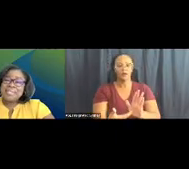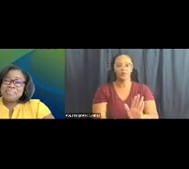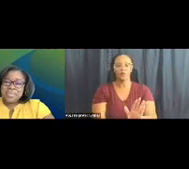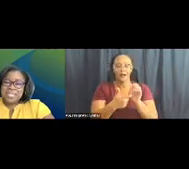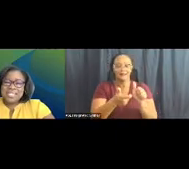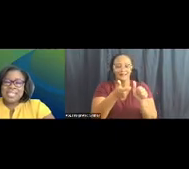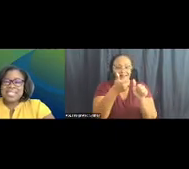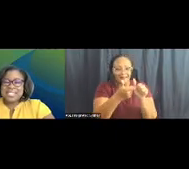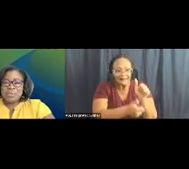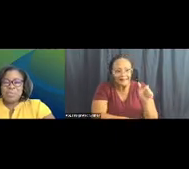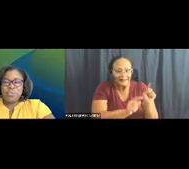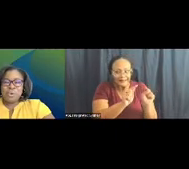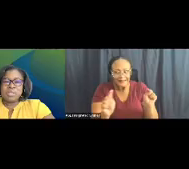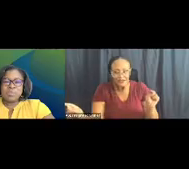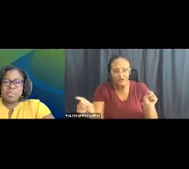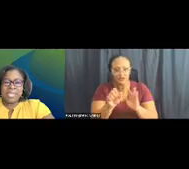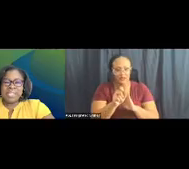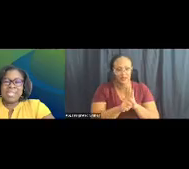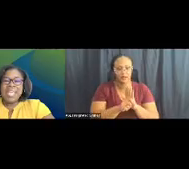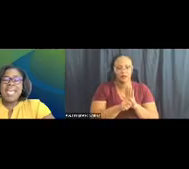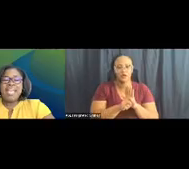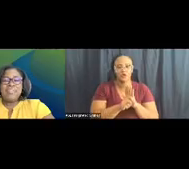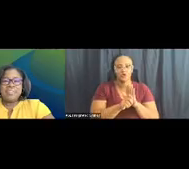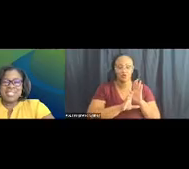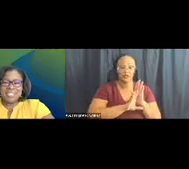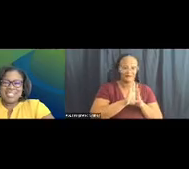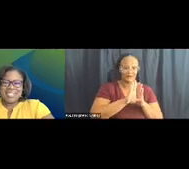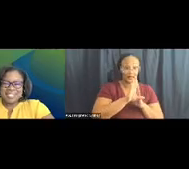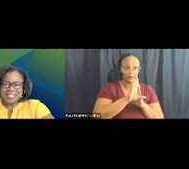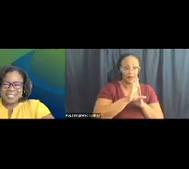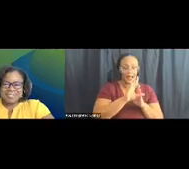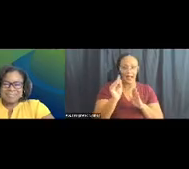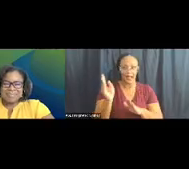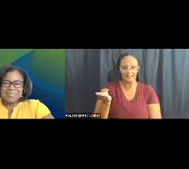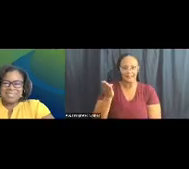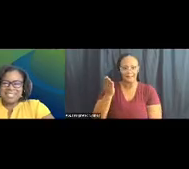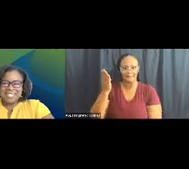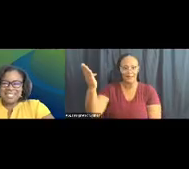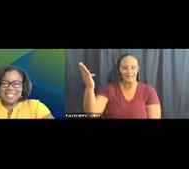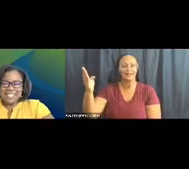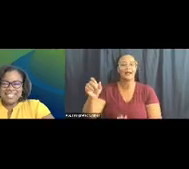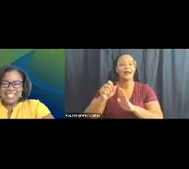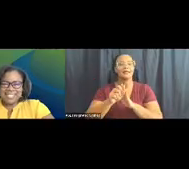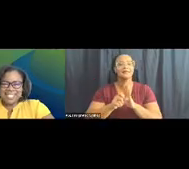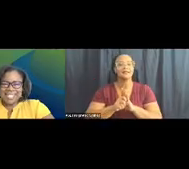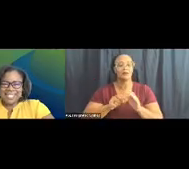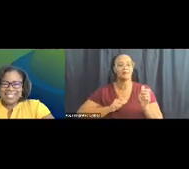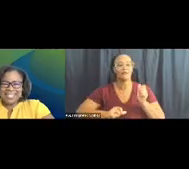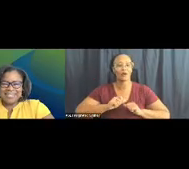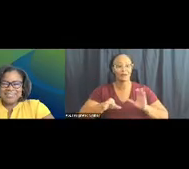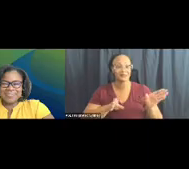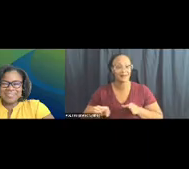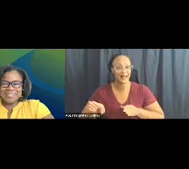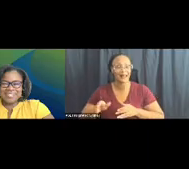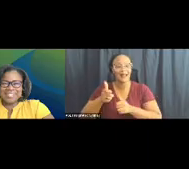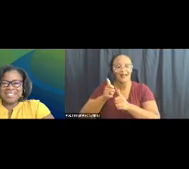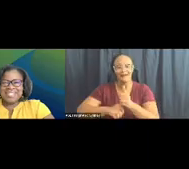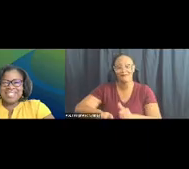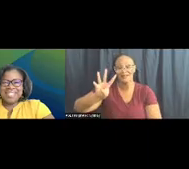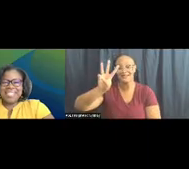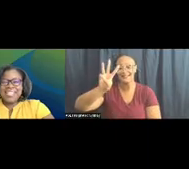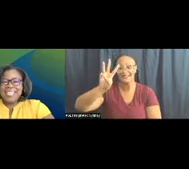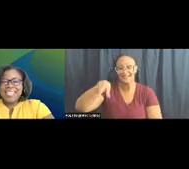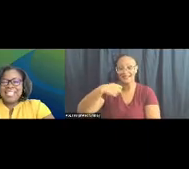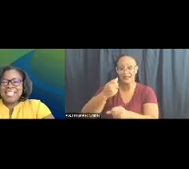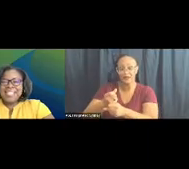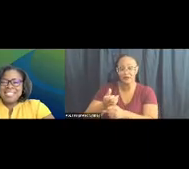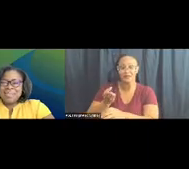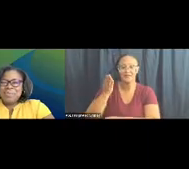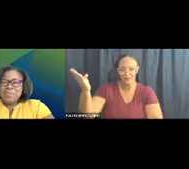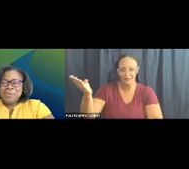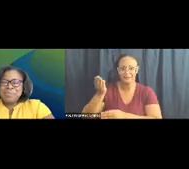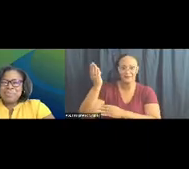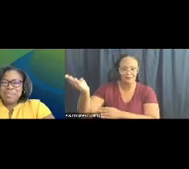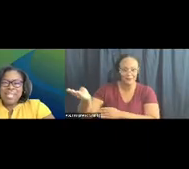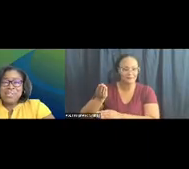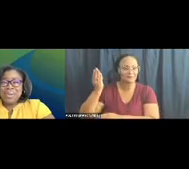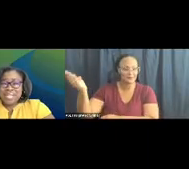and submits a state performance plan every six years. Next slide. The state performance plan